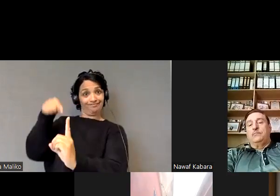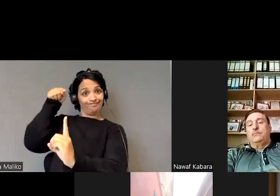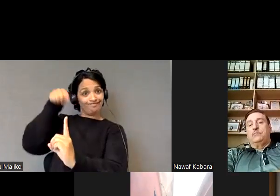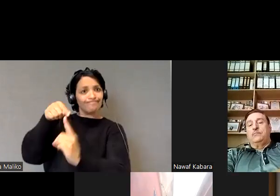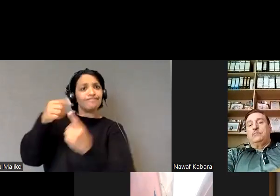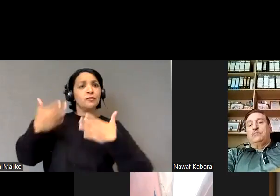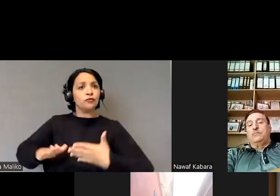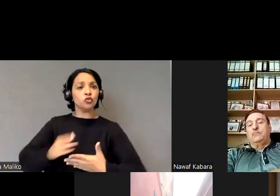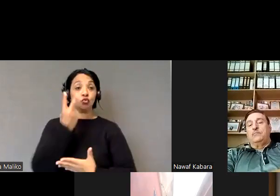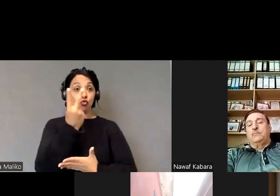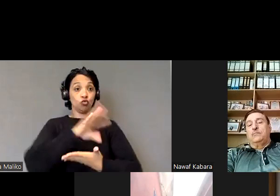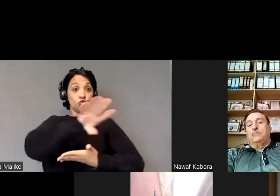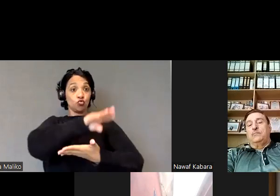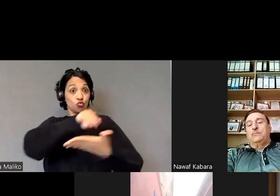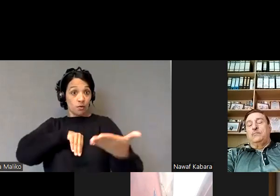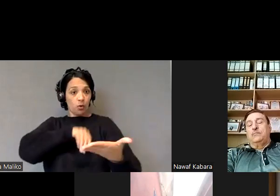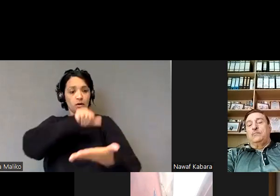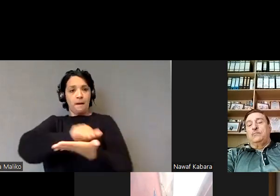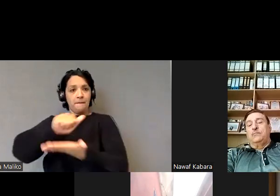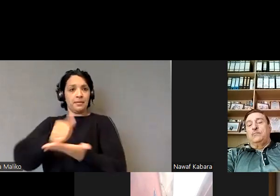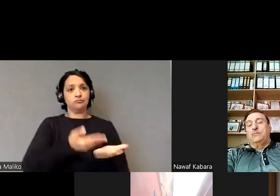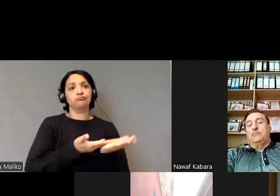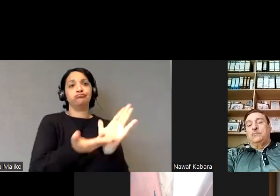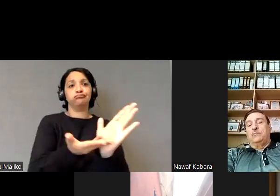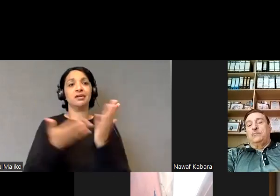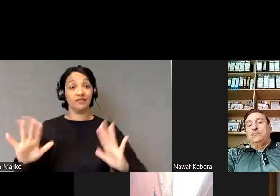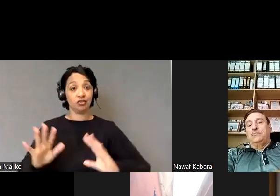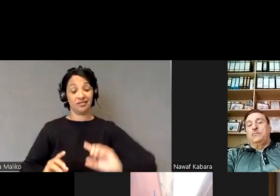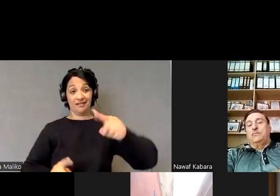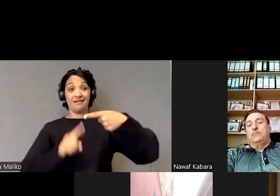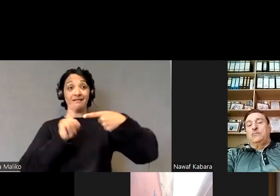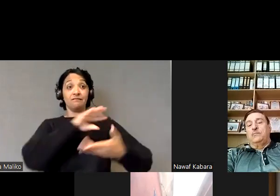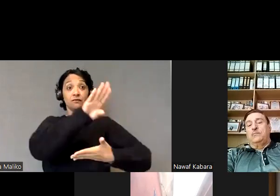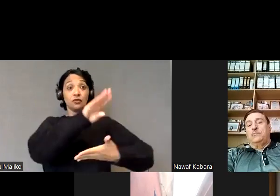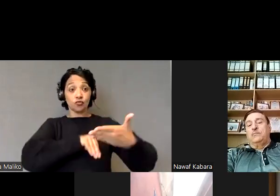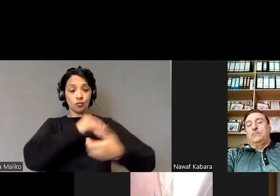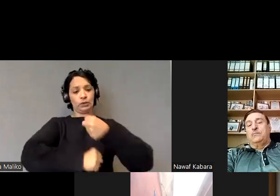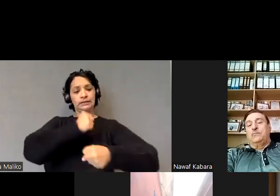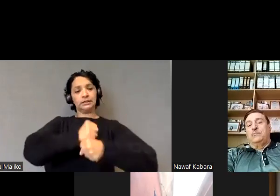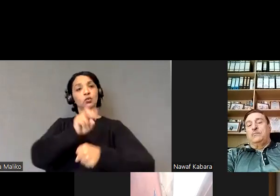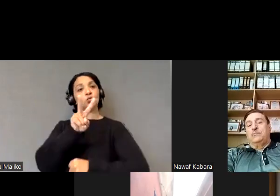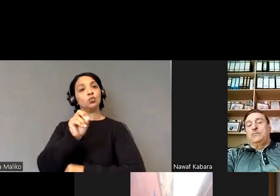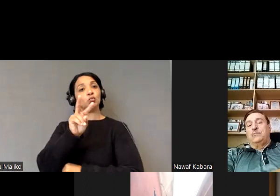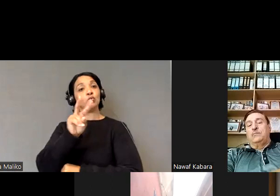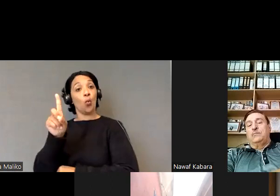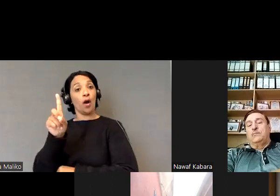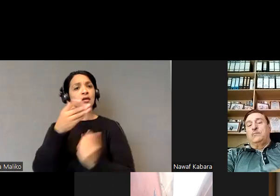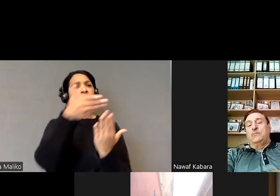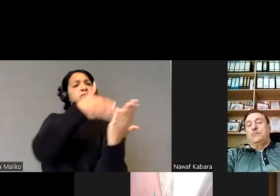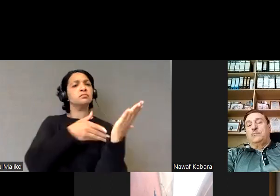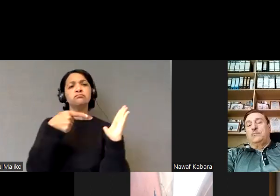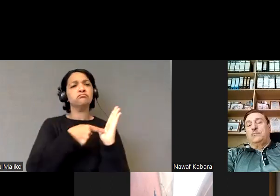two reports addressing this issue.The first reported published in 2021 looked at the whole